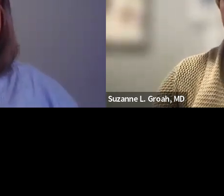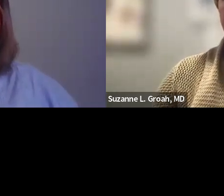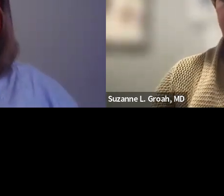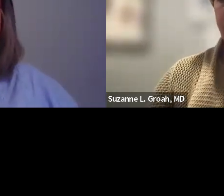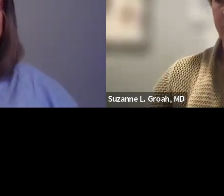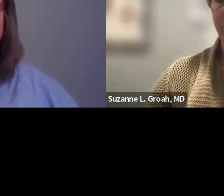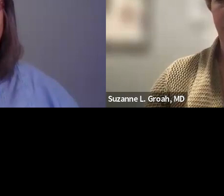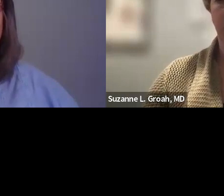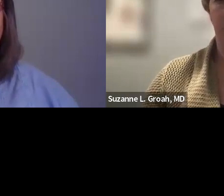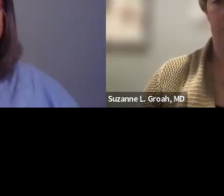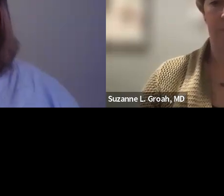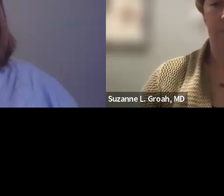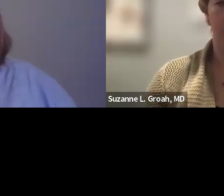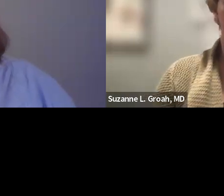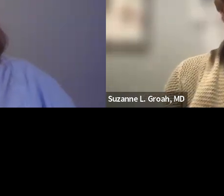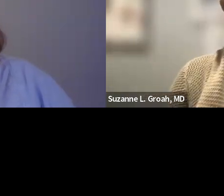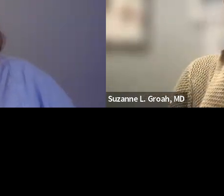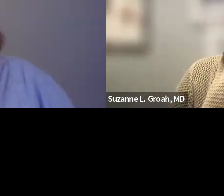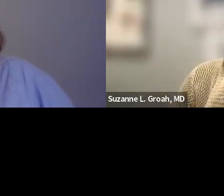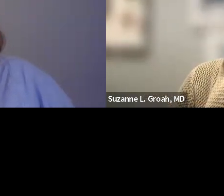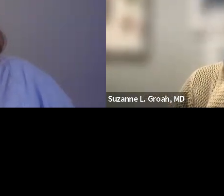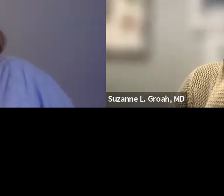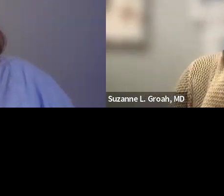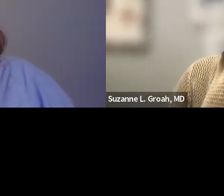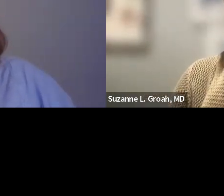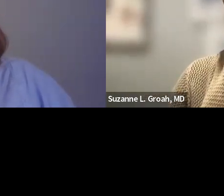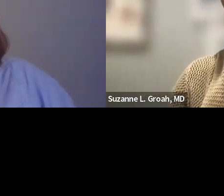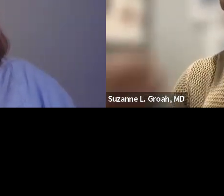what you might want to try, or this is something you might want to do.